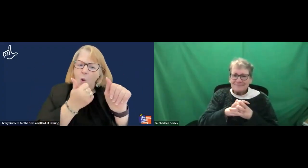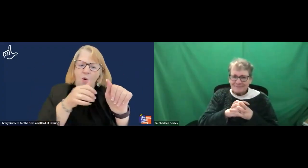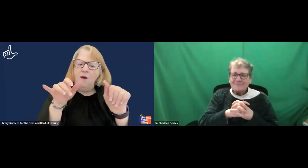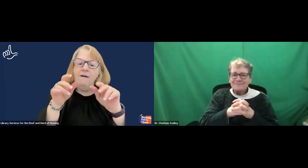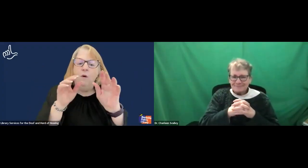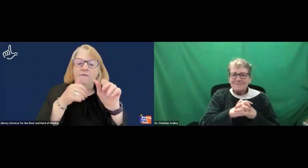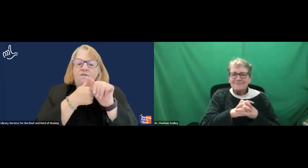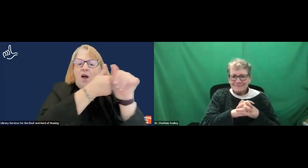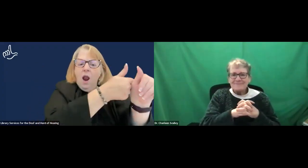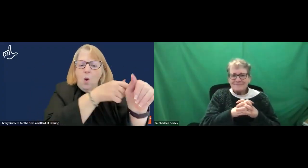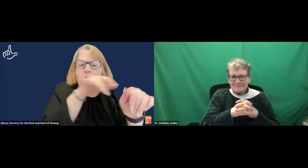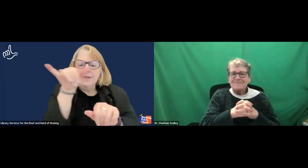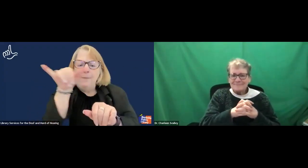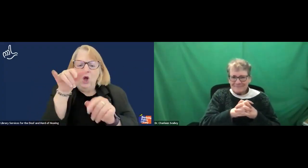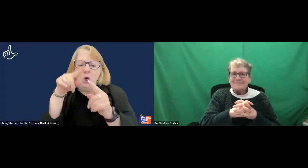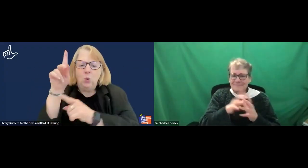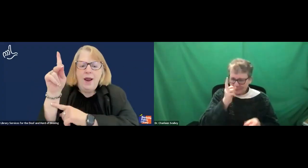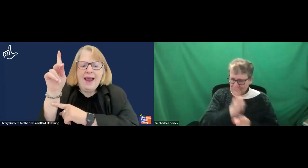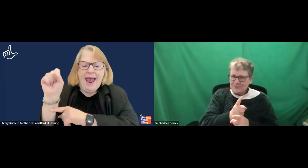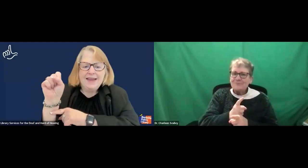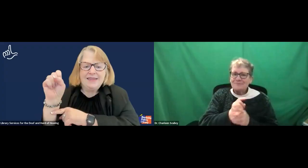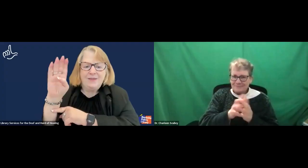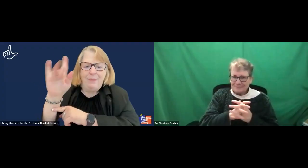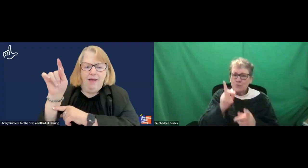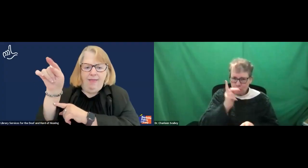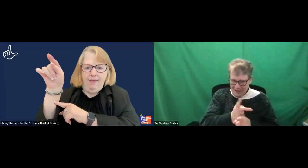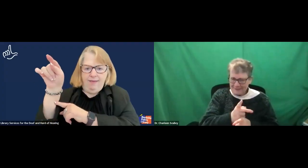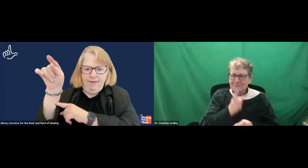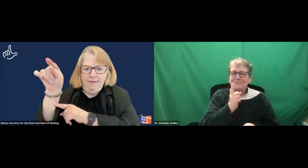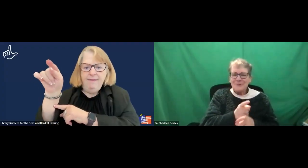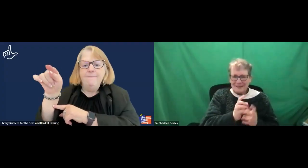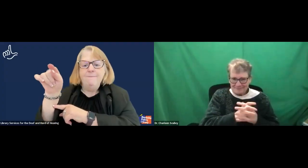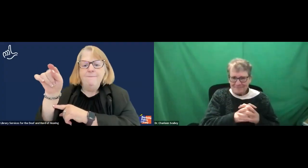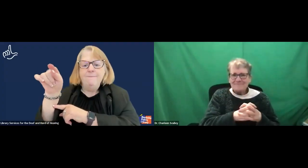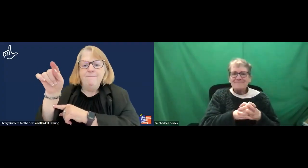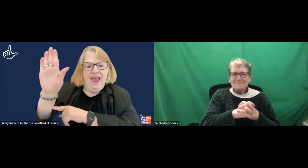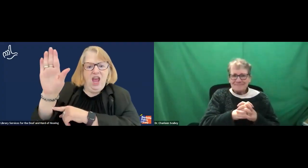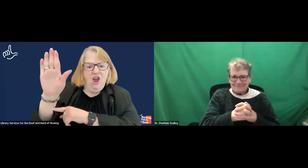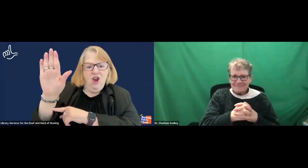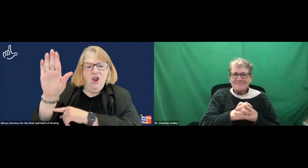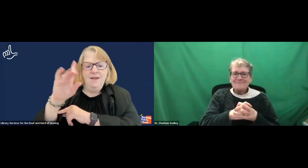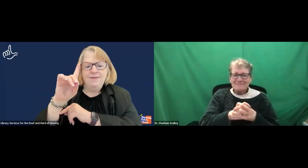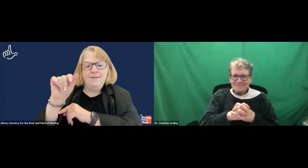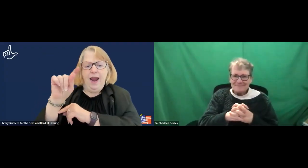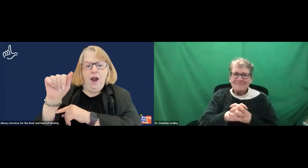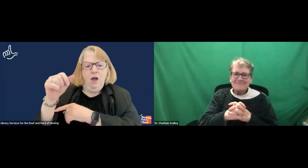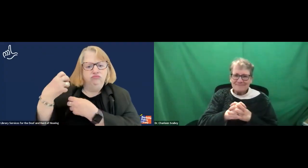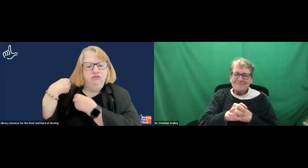[Interpreter for Dr. Charleen] Oh, that's right, that's right. Thank you. [Interpreter for Brenda] And the Tennessee bill is following the Kansas bill.